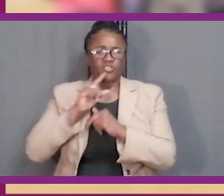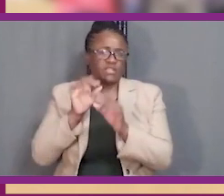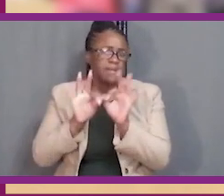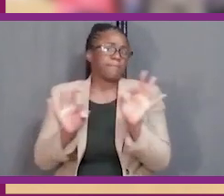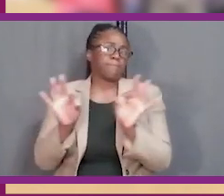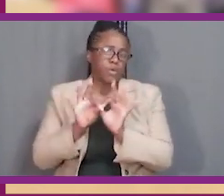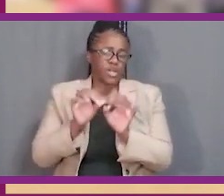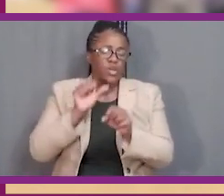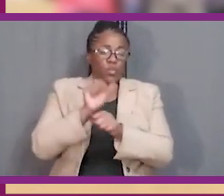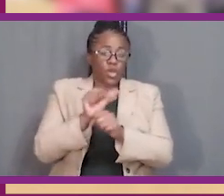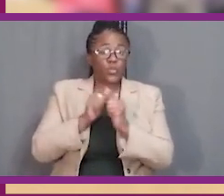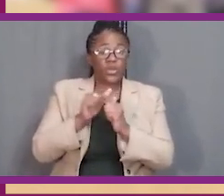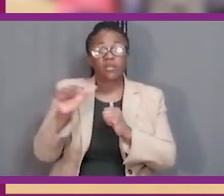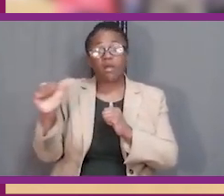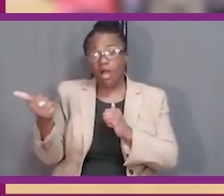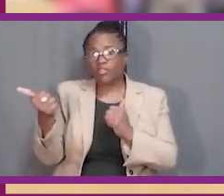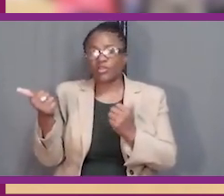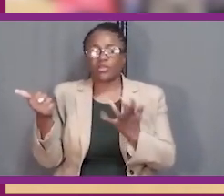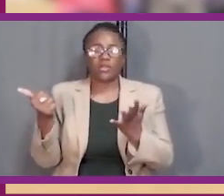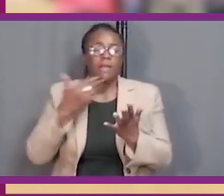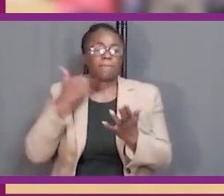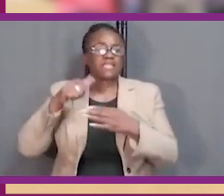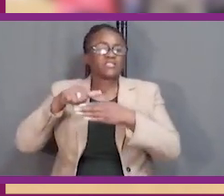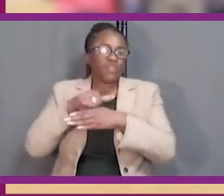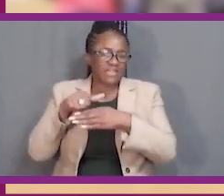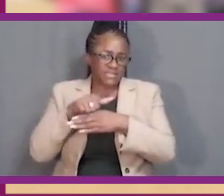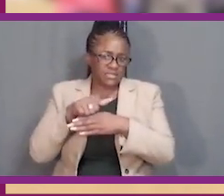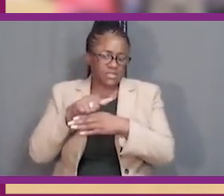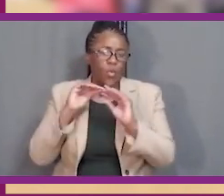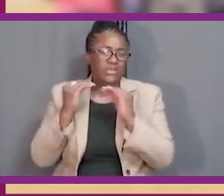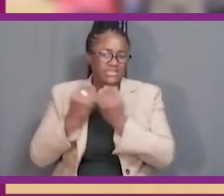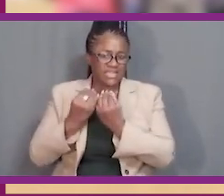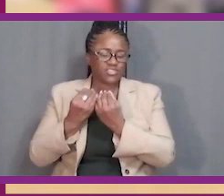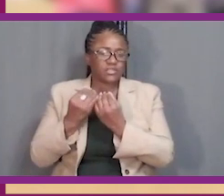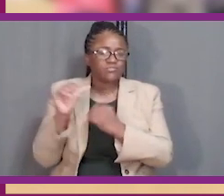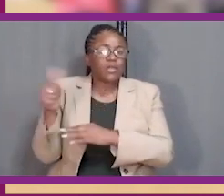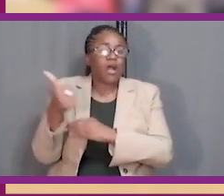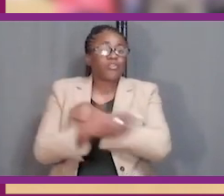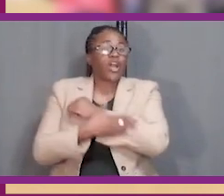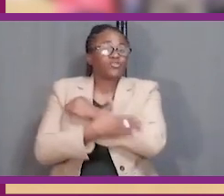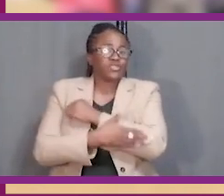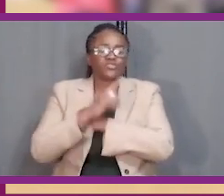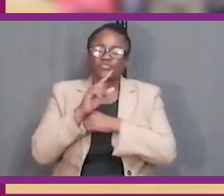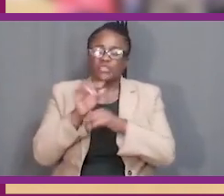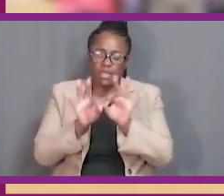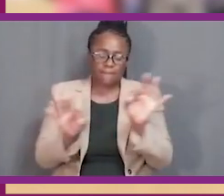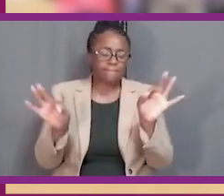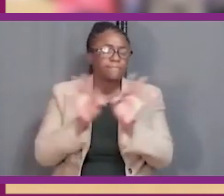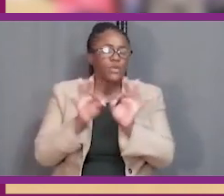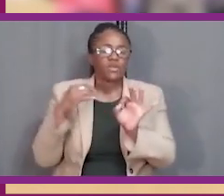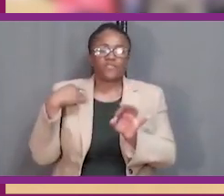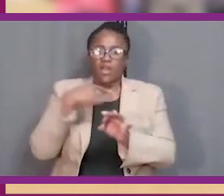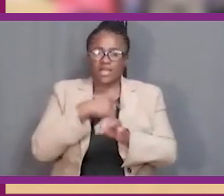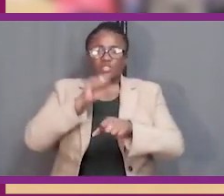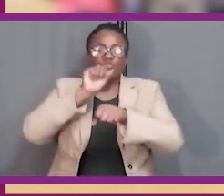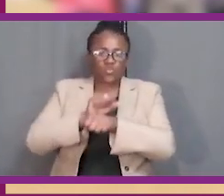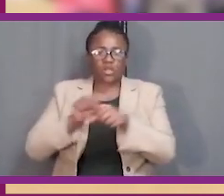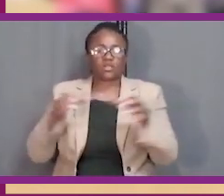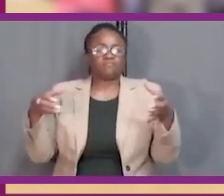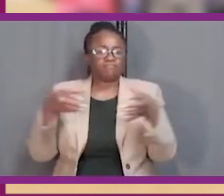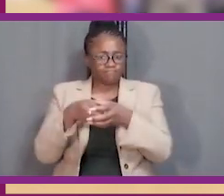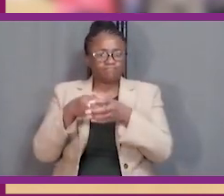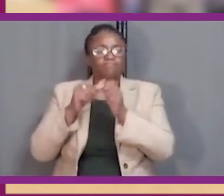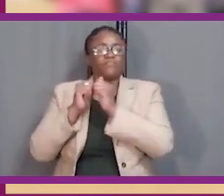in other countries, it's very important for us to work as a team of disability rights organizations